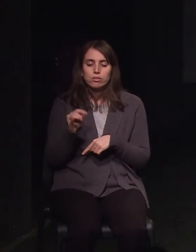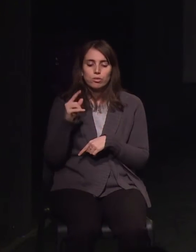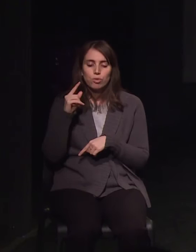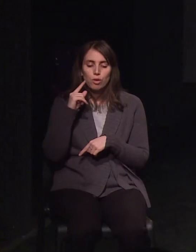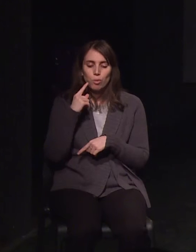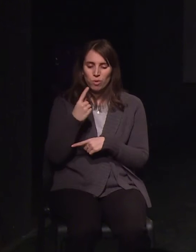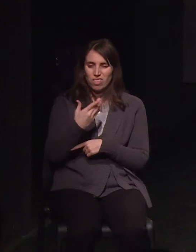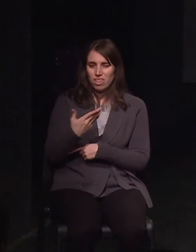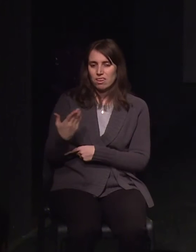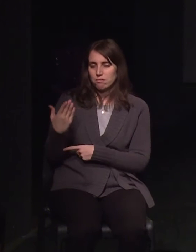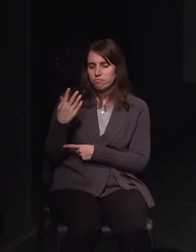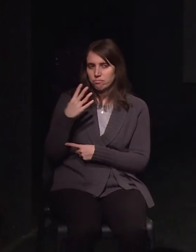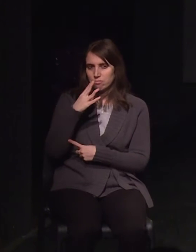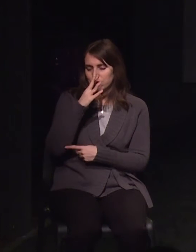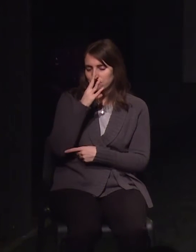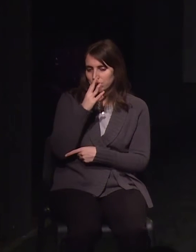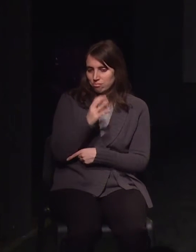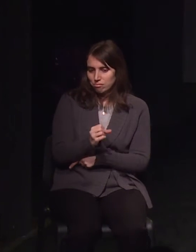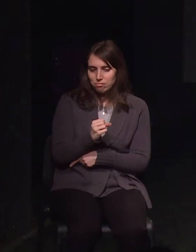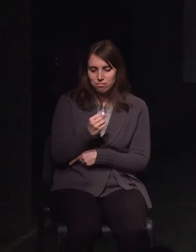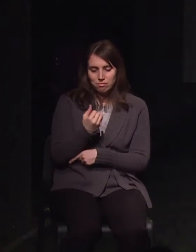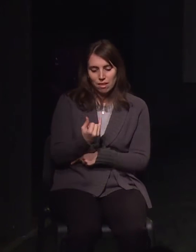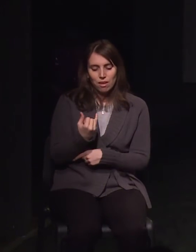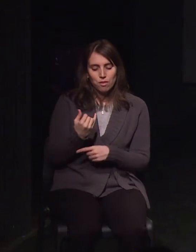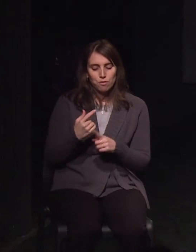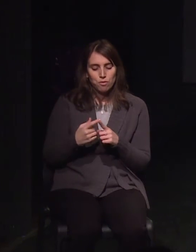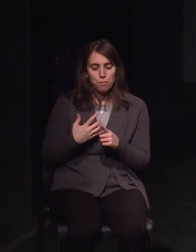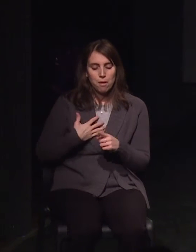one thing that I’m fascinated by right now and it comes from my own work, and I want